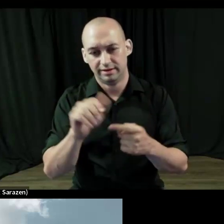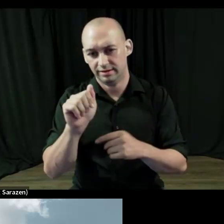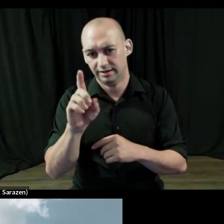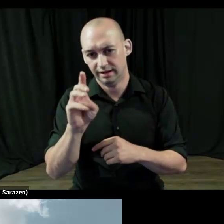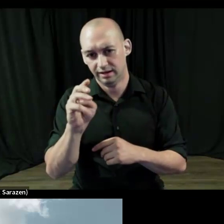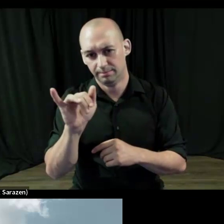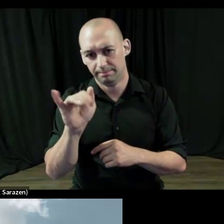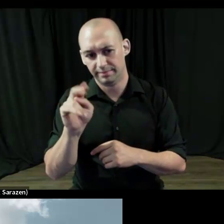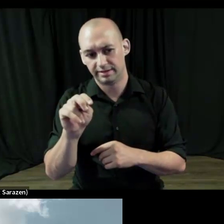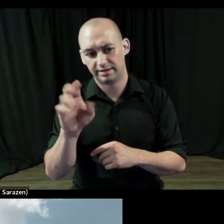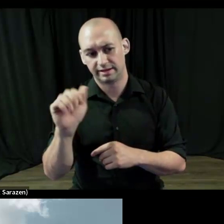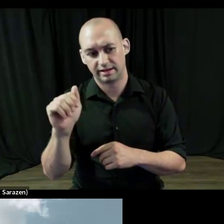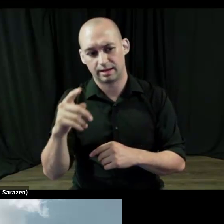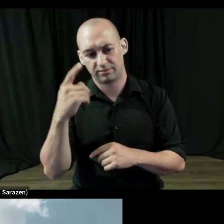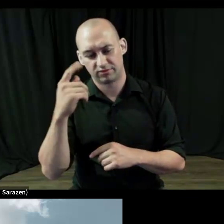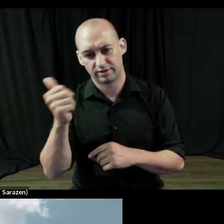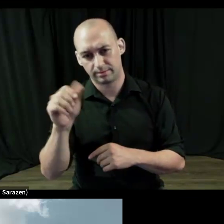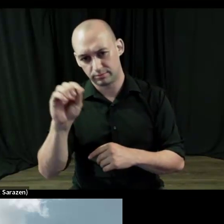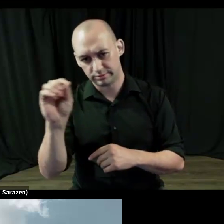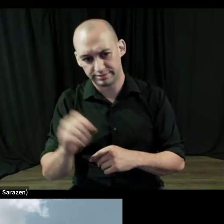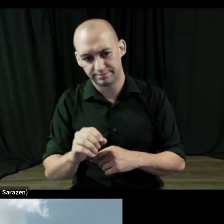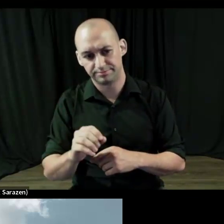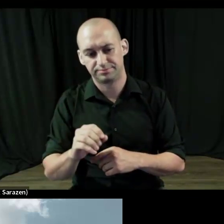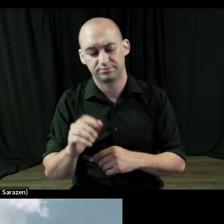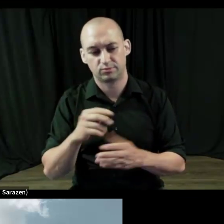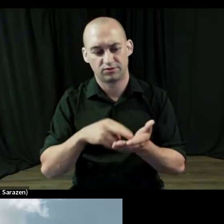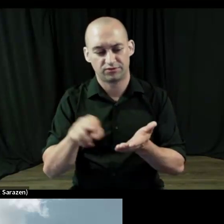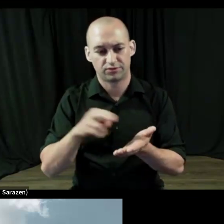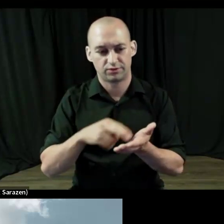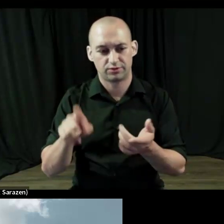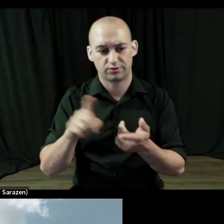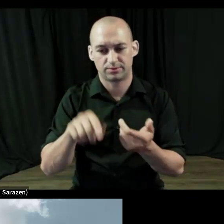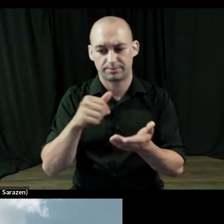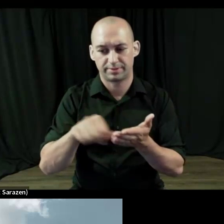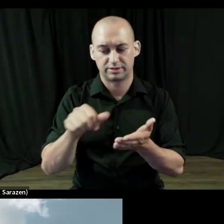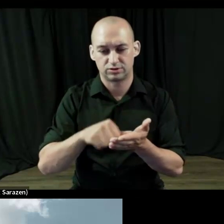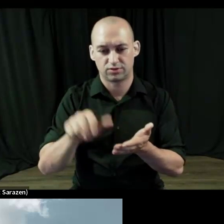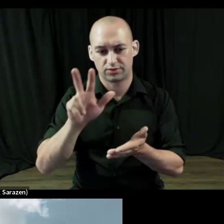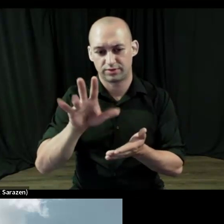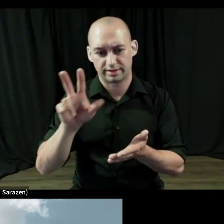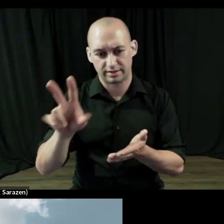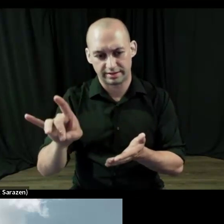for the competitive. And so we did refer them to page 28 and 32 of the NOFO. So thank you, Laura,